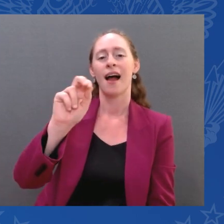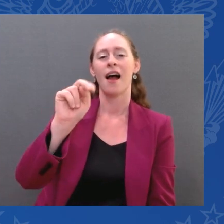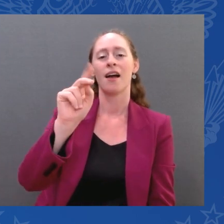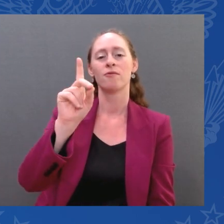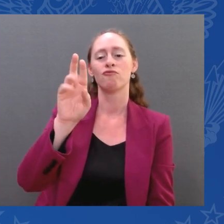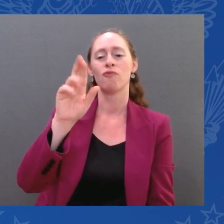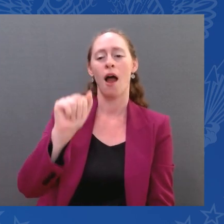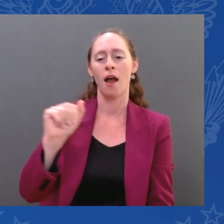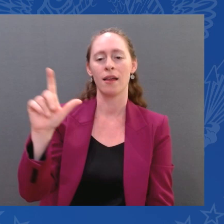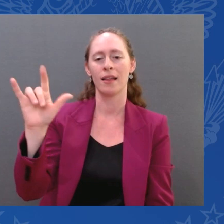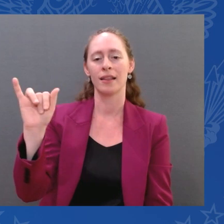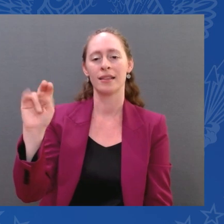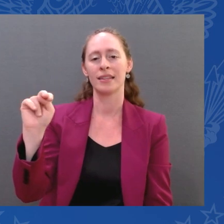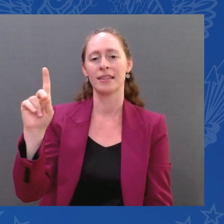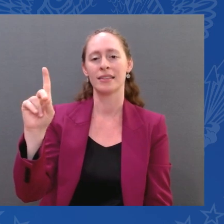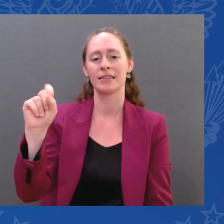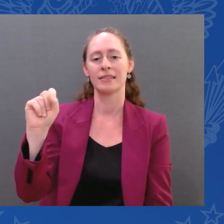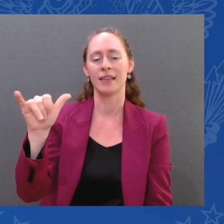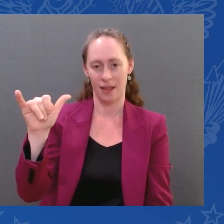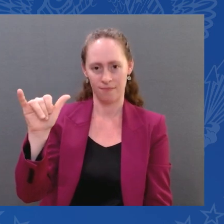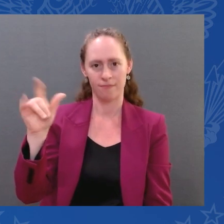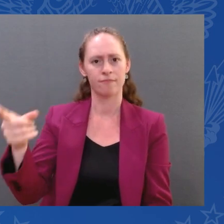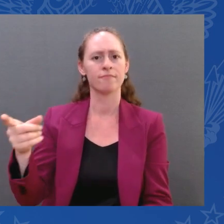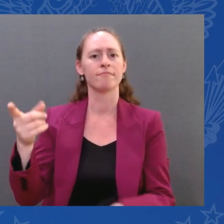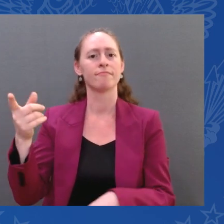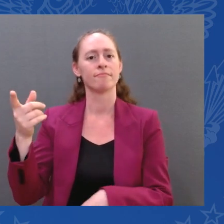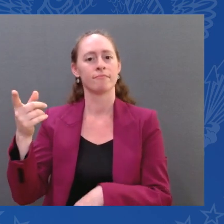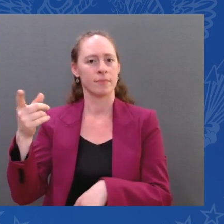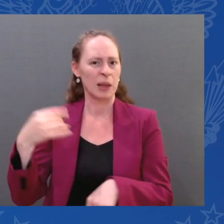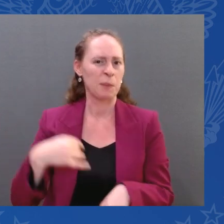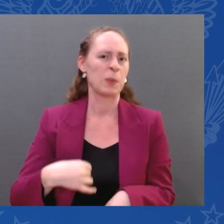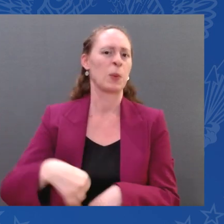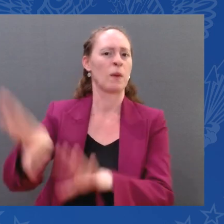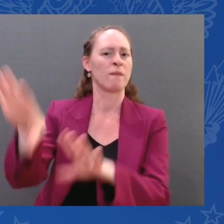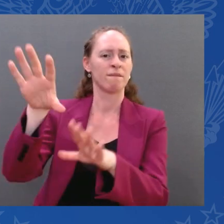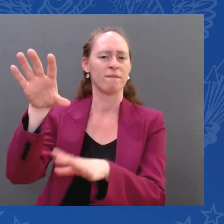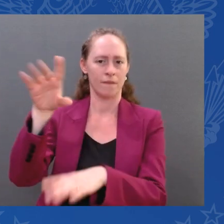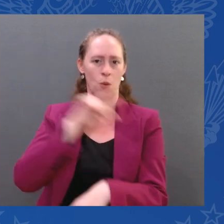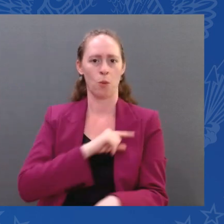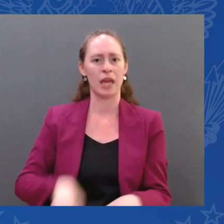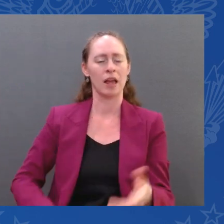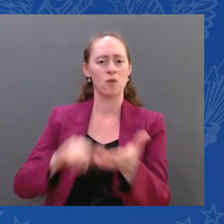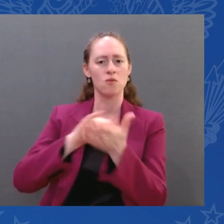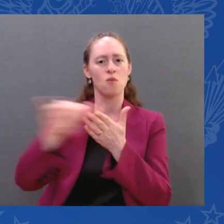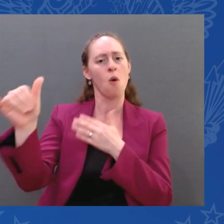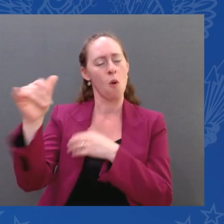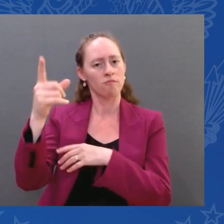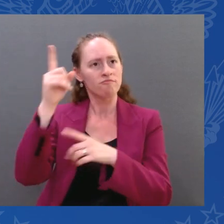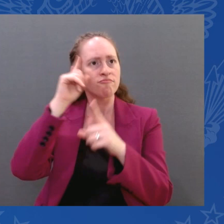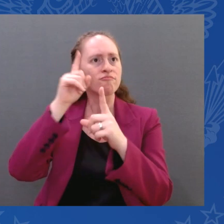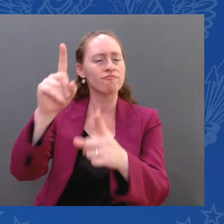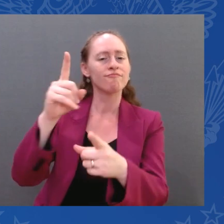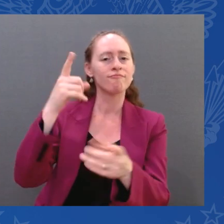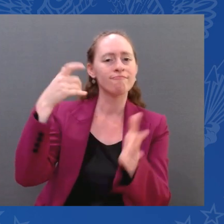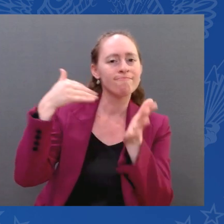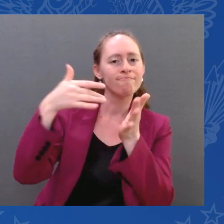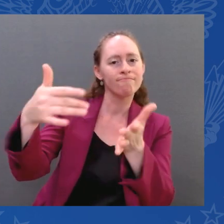As director of nursing and critical care at a hospital in Queens during the height of the pandemic, she poured her heart into helping patients